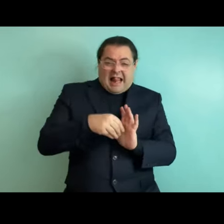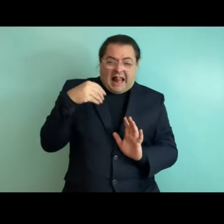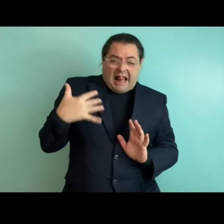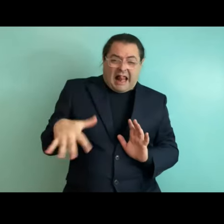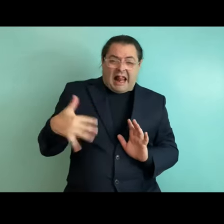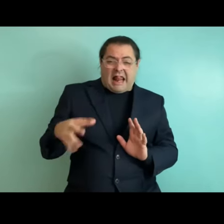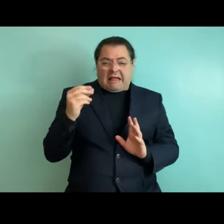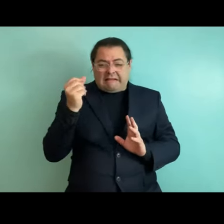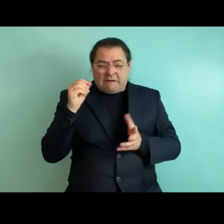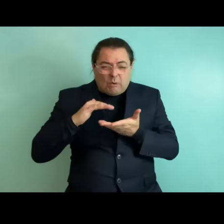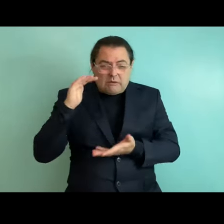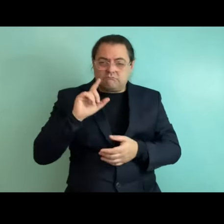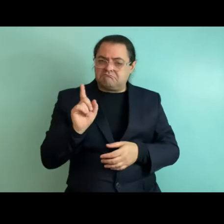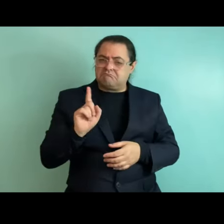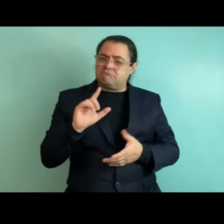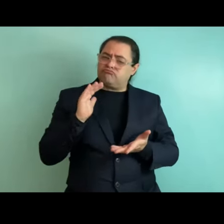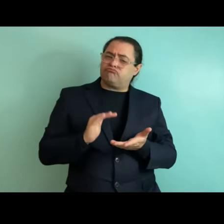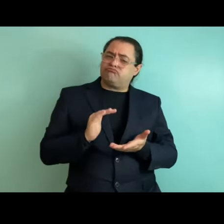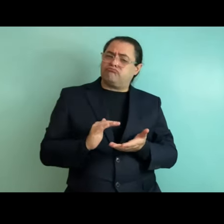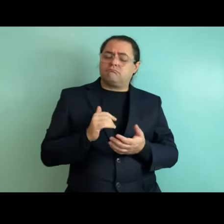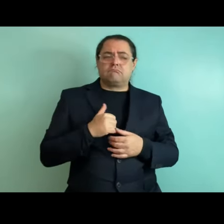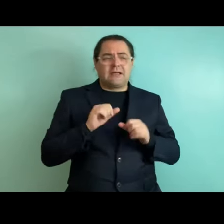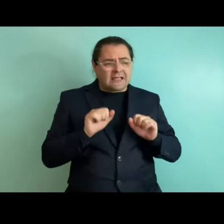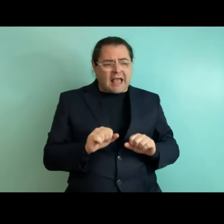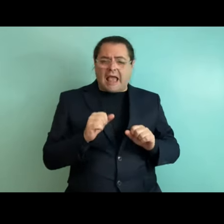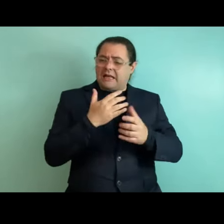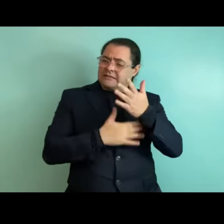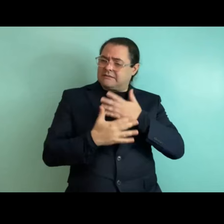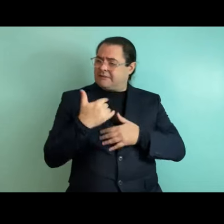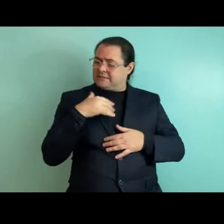have. If you do a disability readiness checklist, you will find that you have everything you